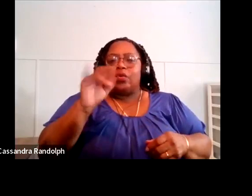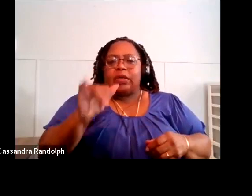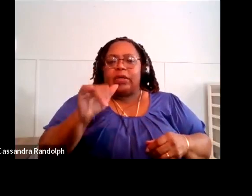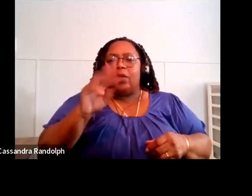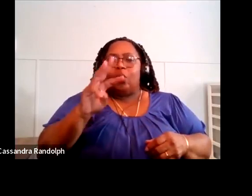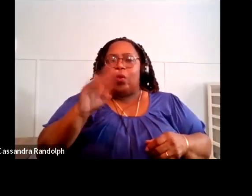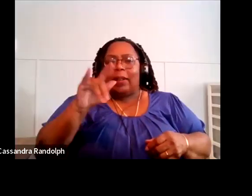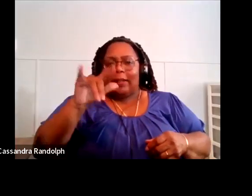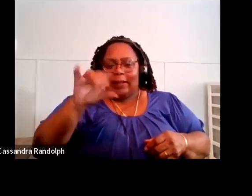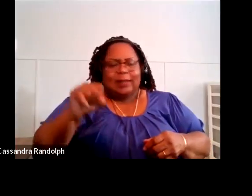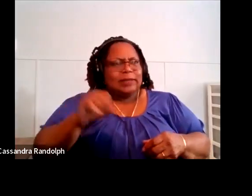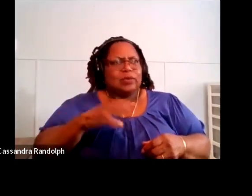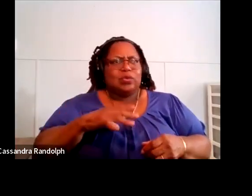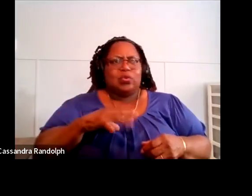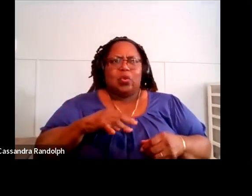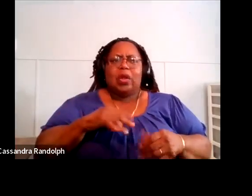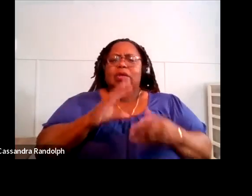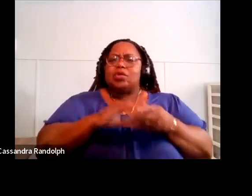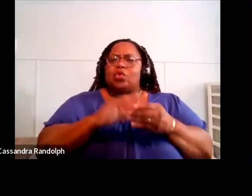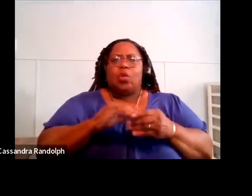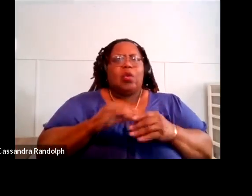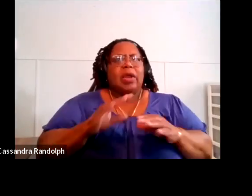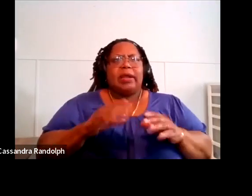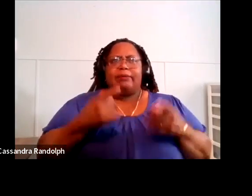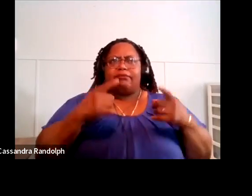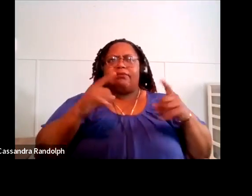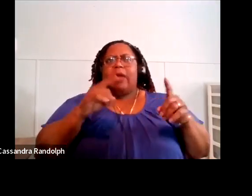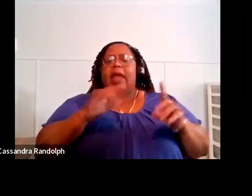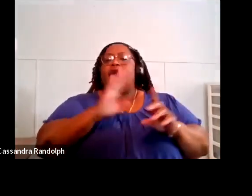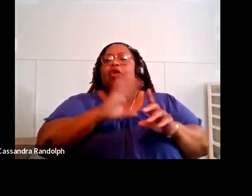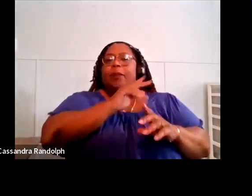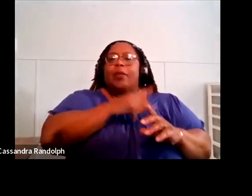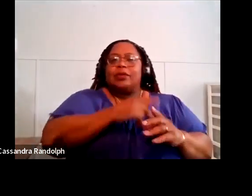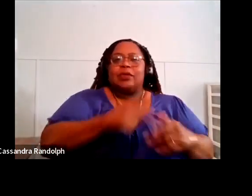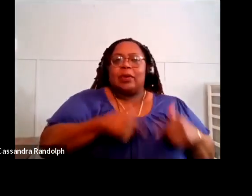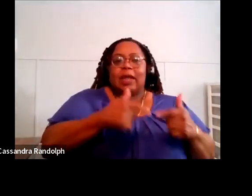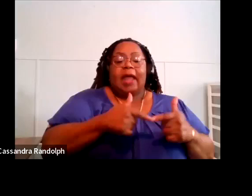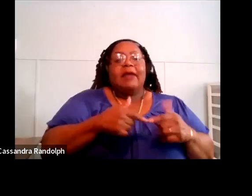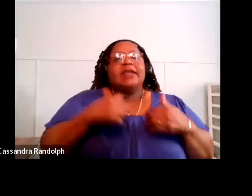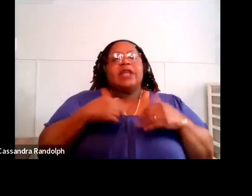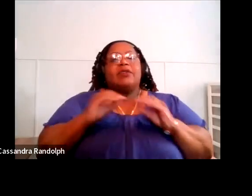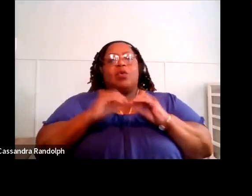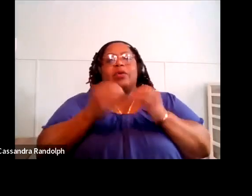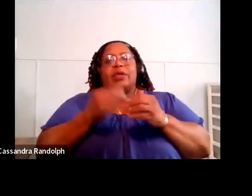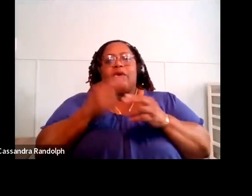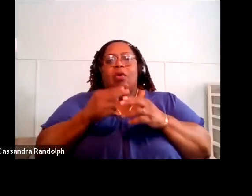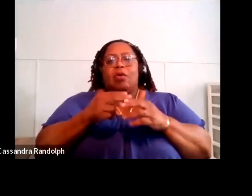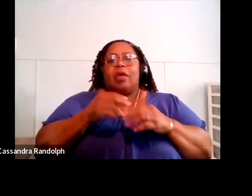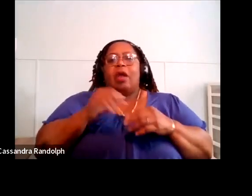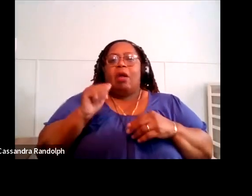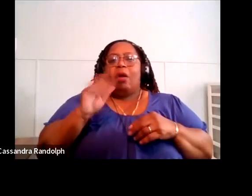organizations that we been working to get state funding to enhance and improve and expand I don't know how many